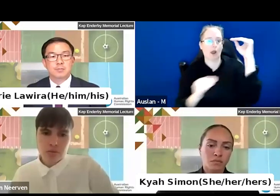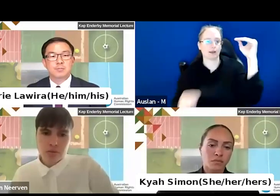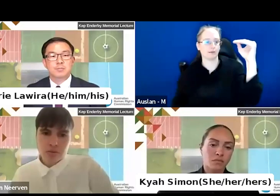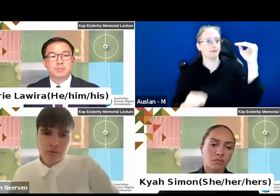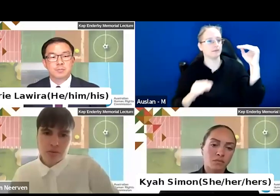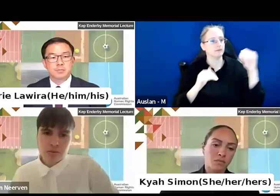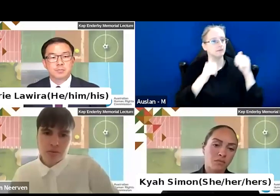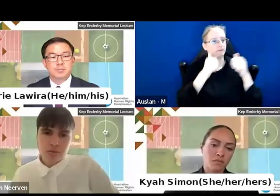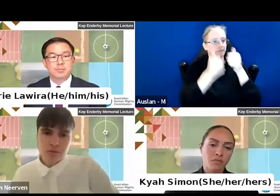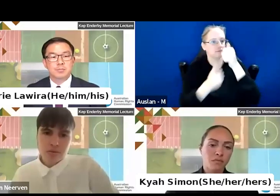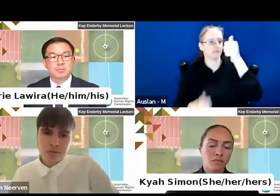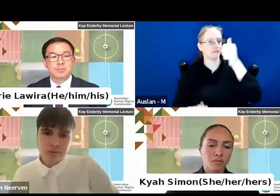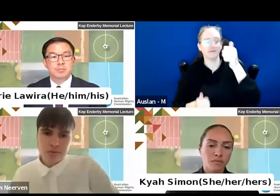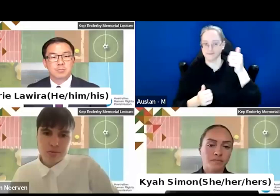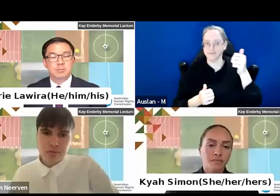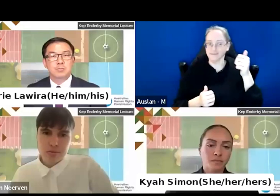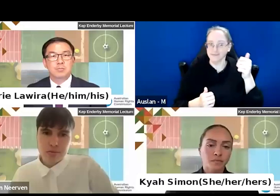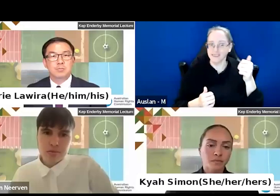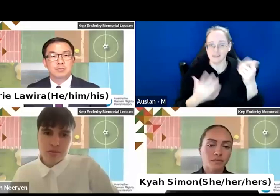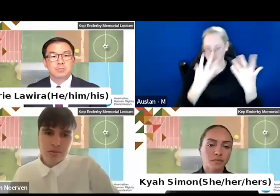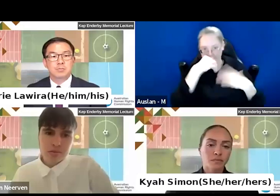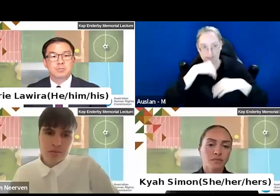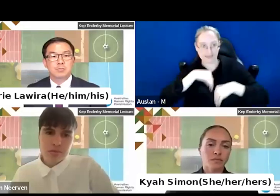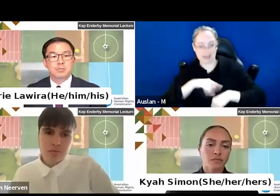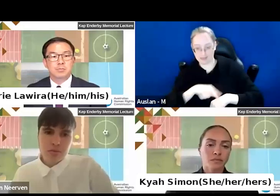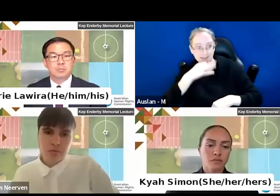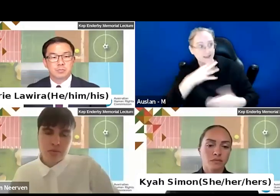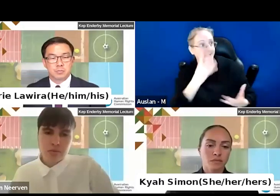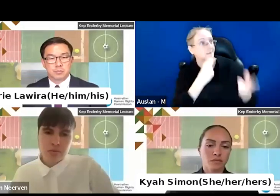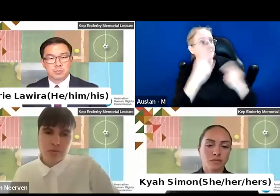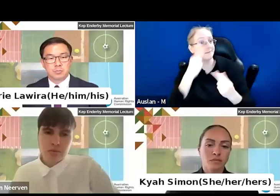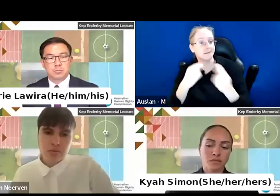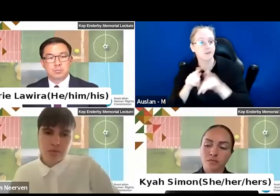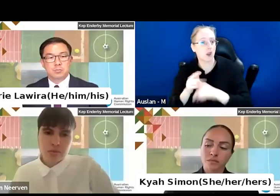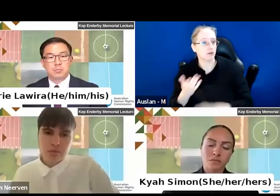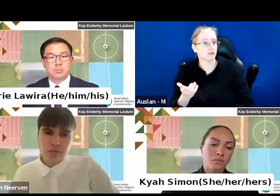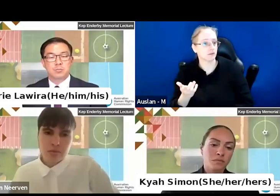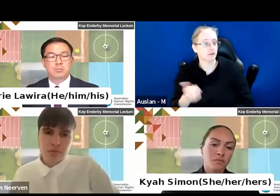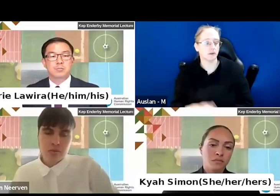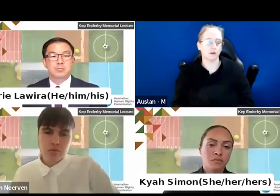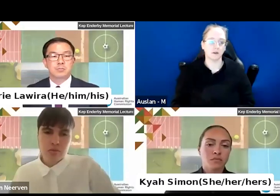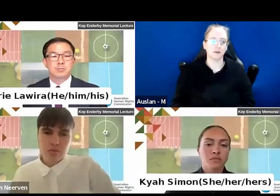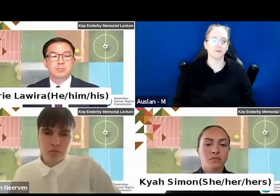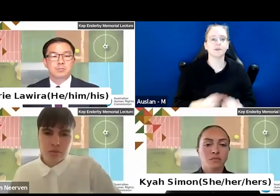in a number of ways, including in sport, as Ellen said in their talk that there is about